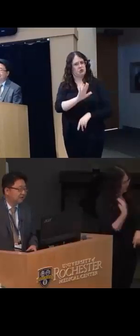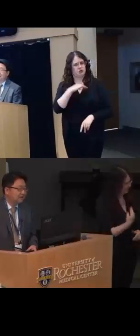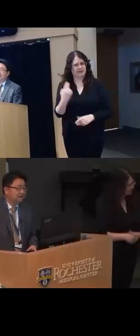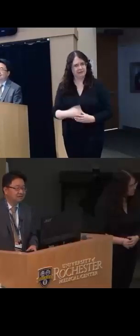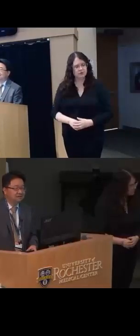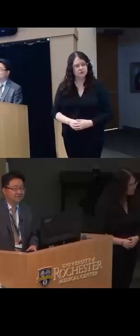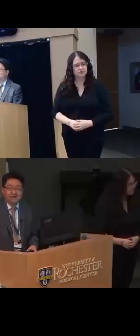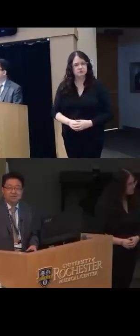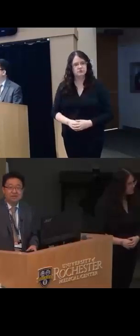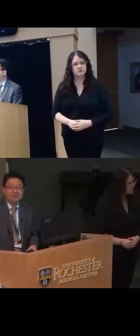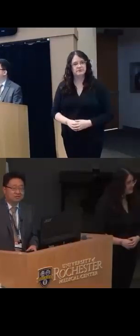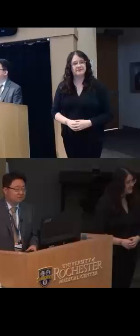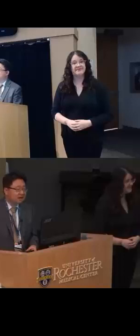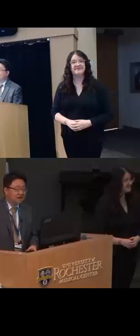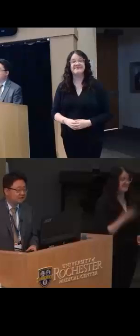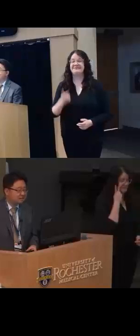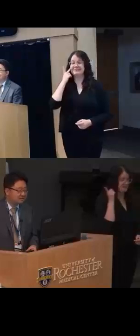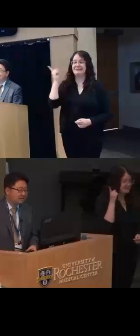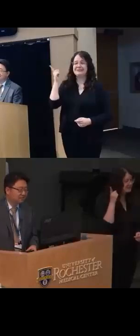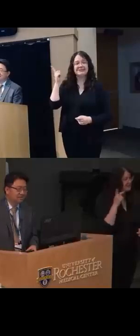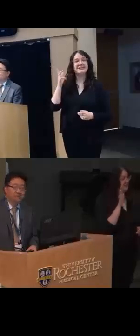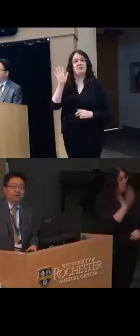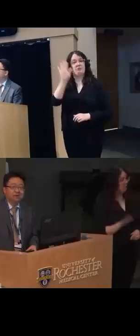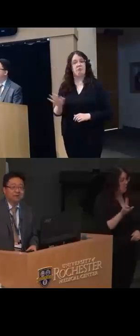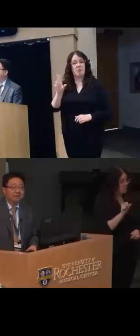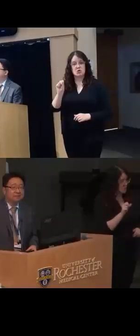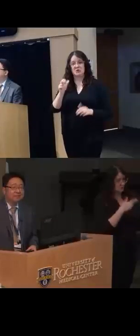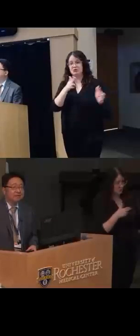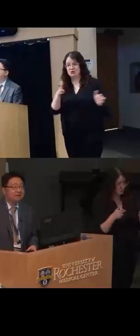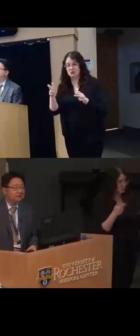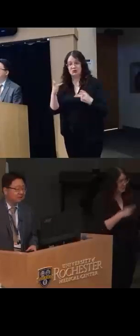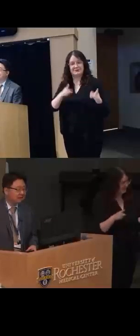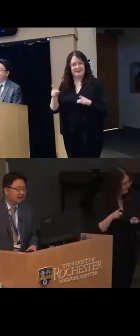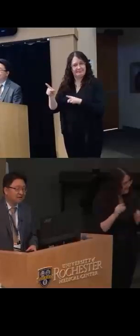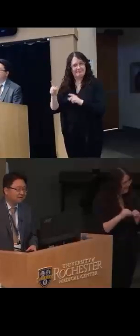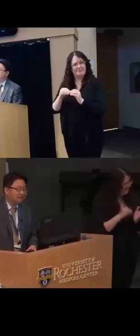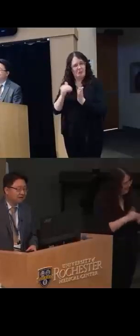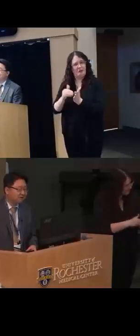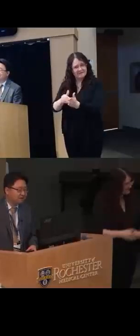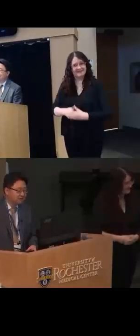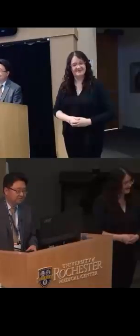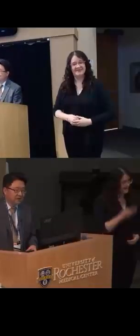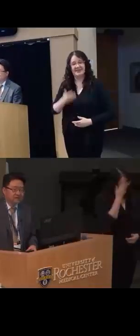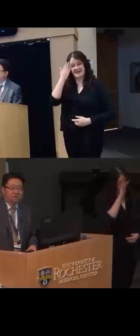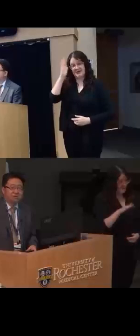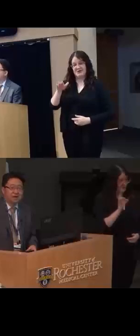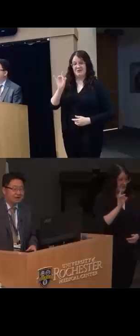uh mass shootings on the rise we know that the Buffalo had a terrible terrible mass shooting